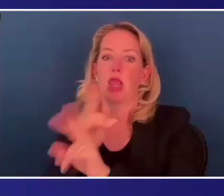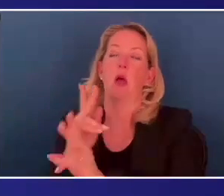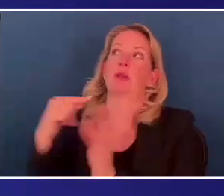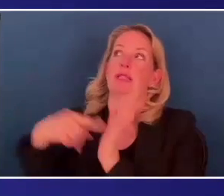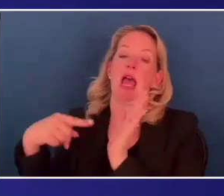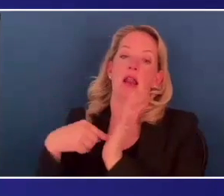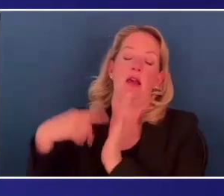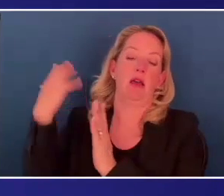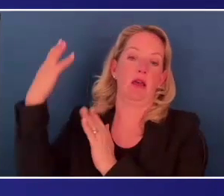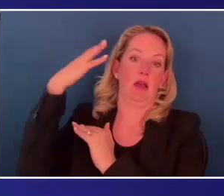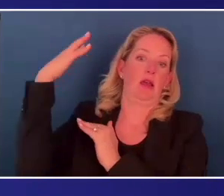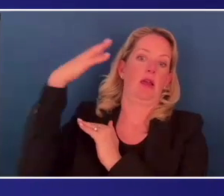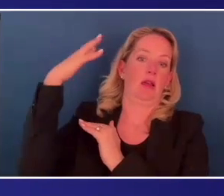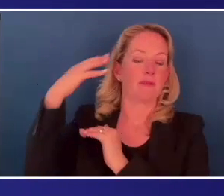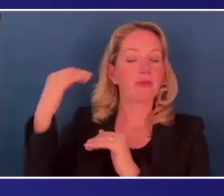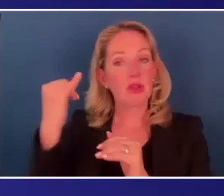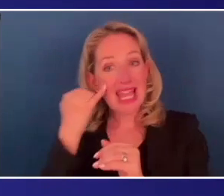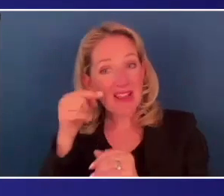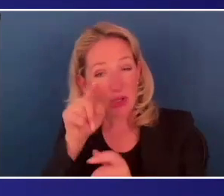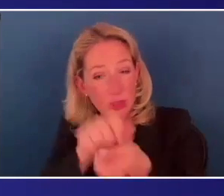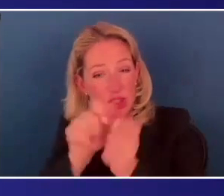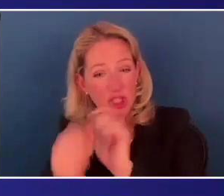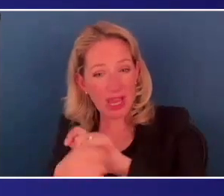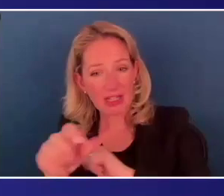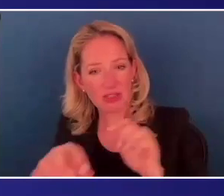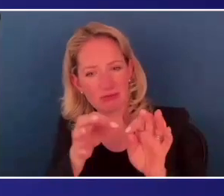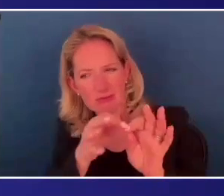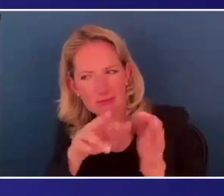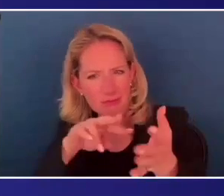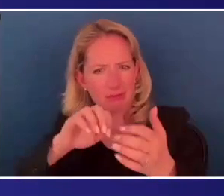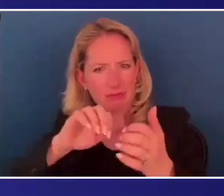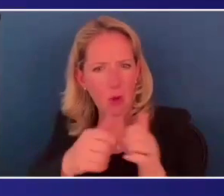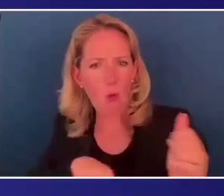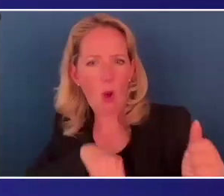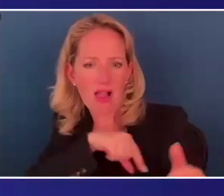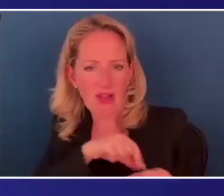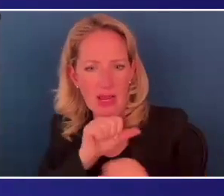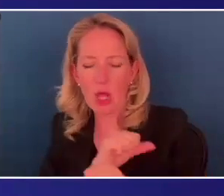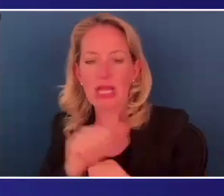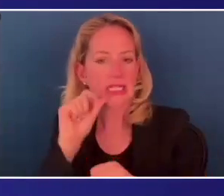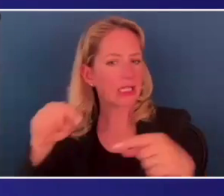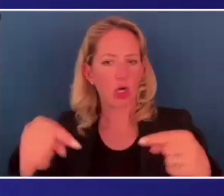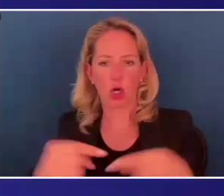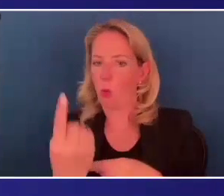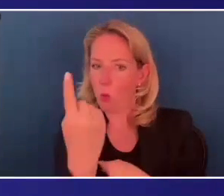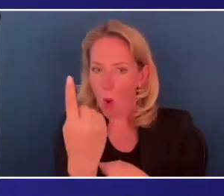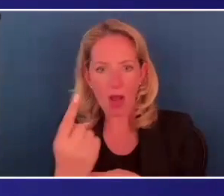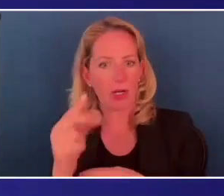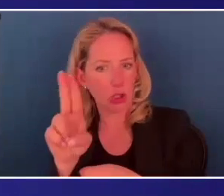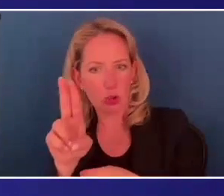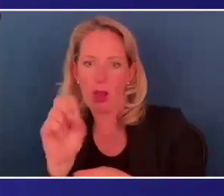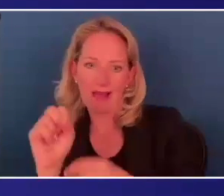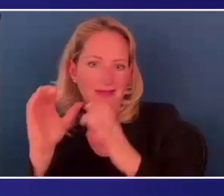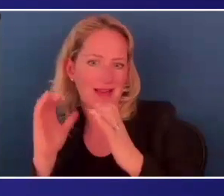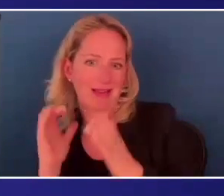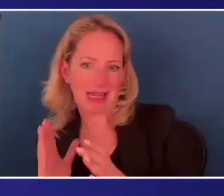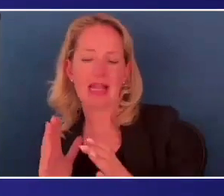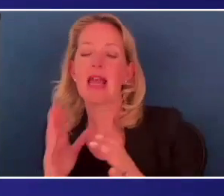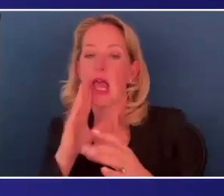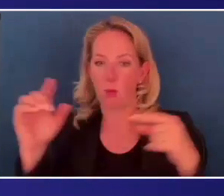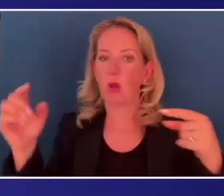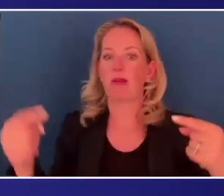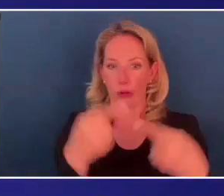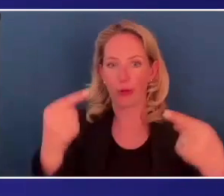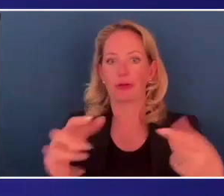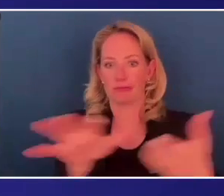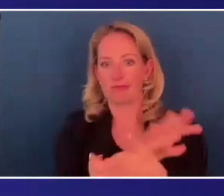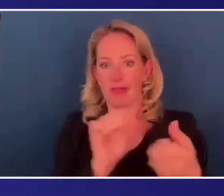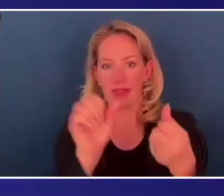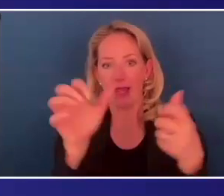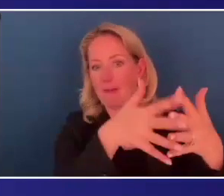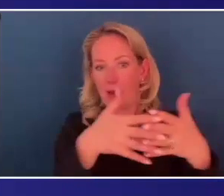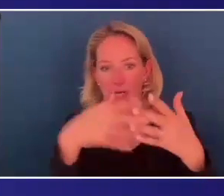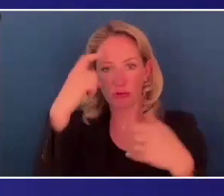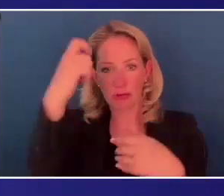It hurts the American dream. Thank you everyone for this opportunity to speak today. I really appreciate it.